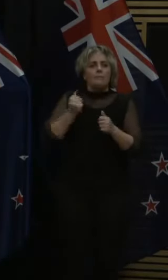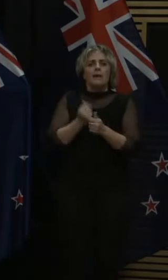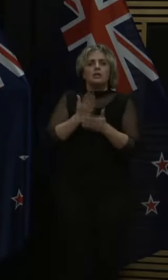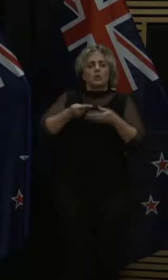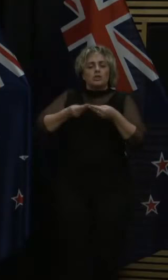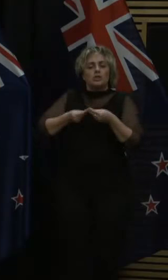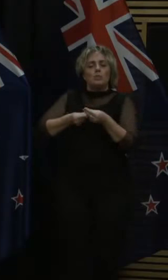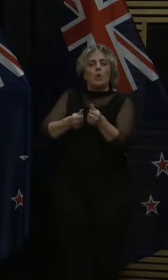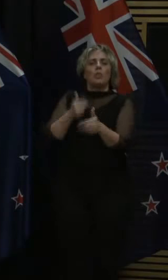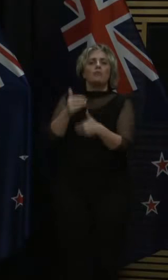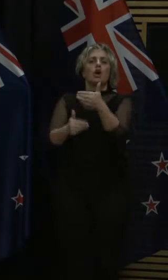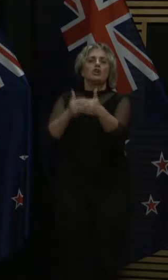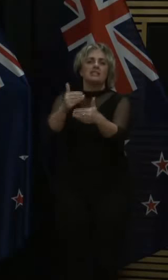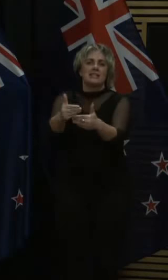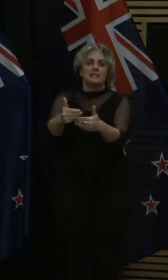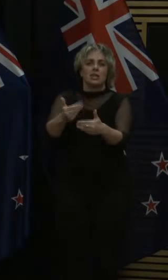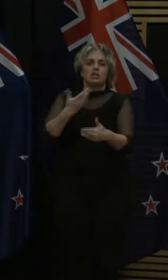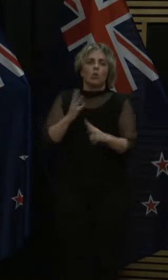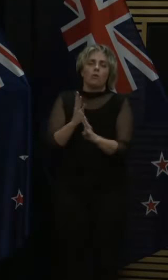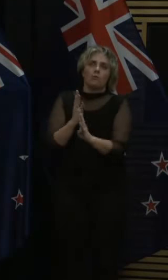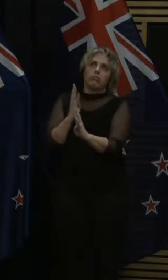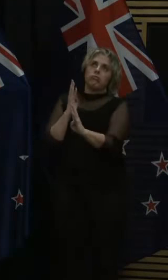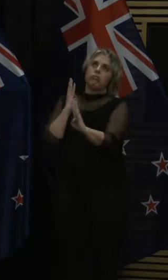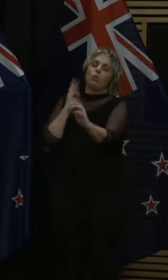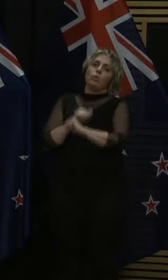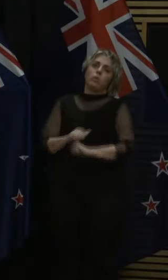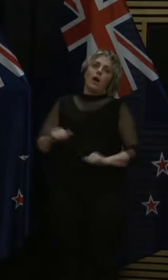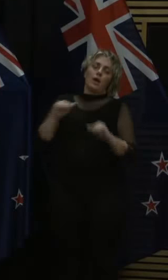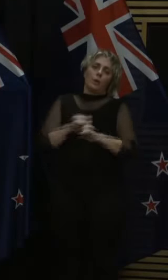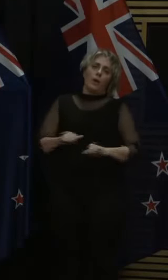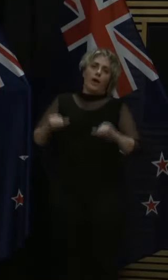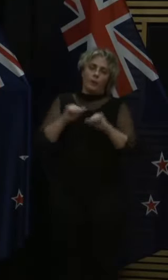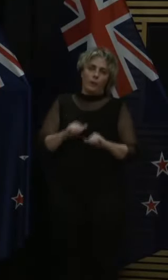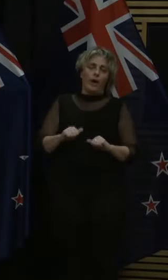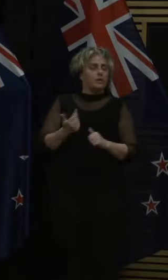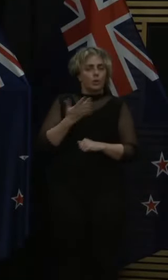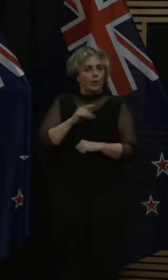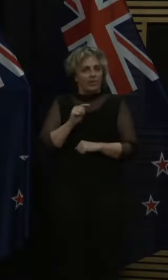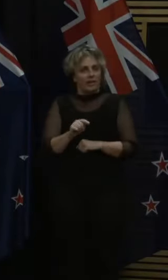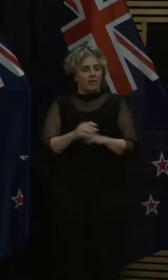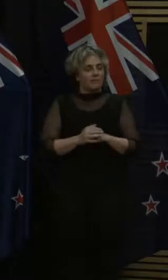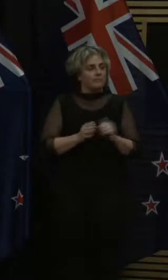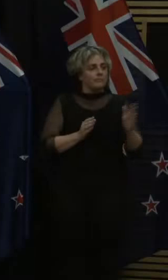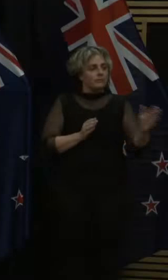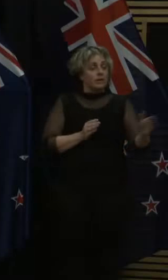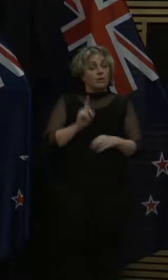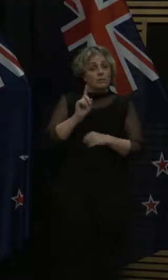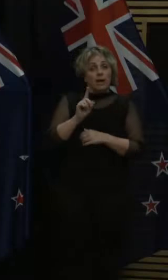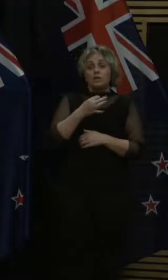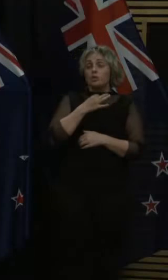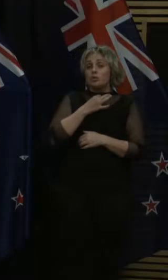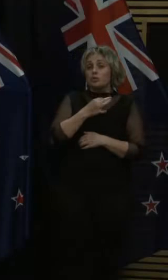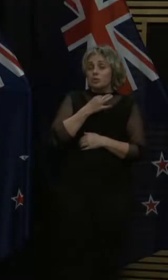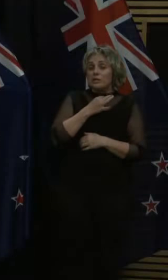Those are things we are talking to the sector about. How can we make any process like that as seamless as